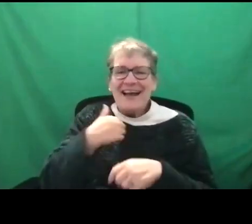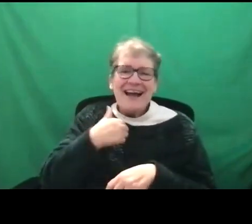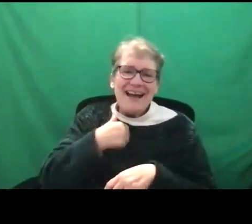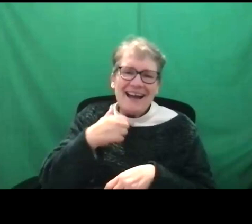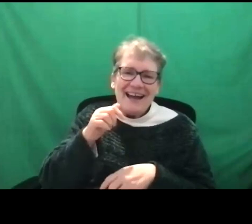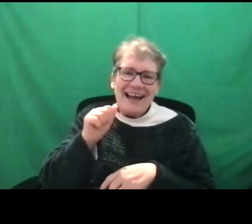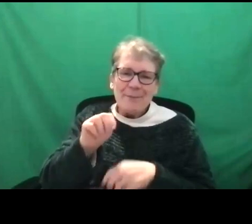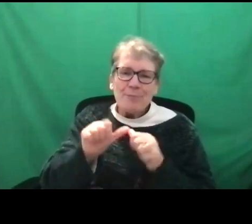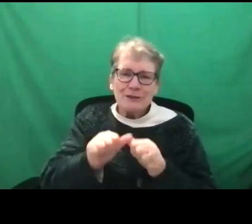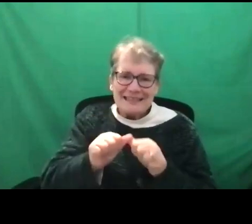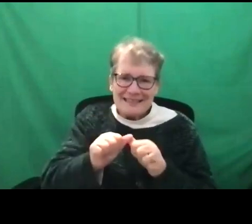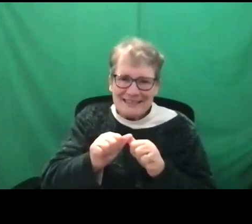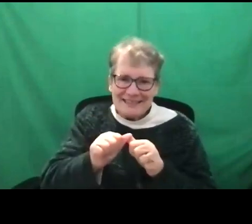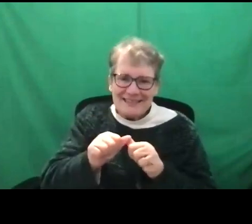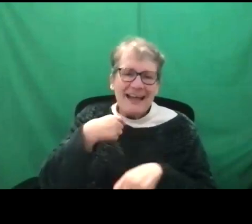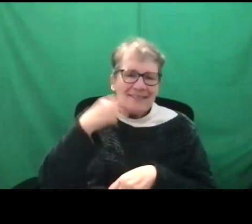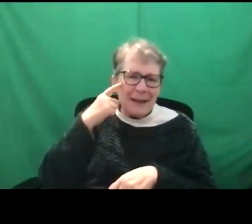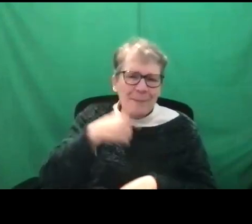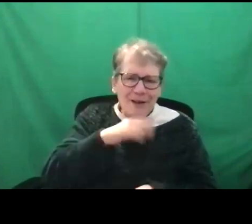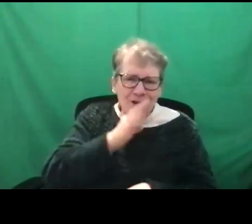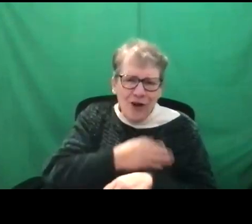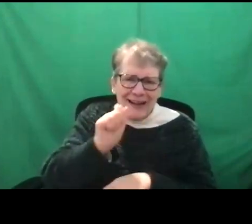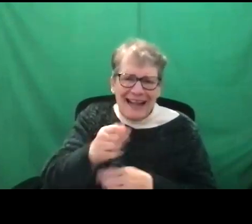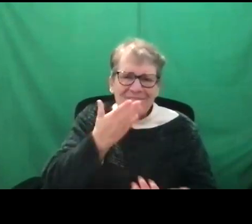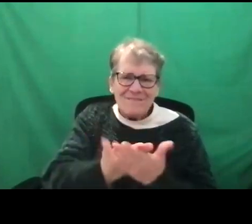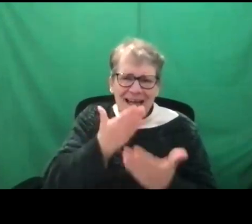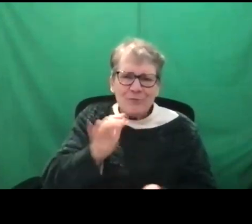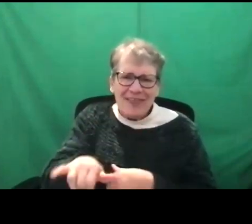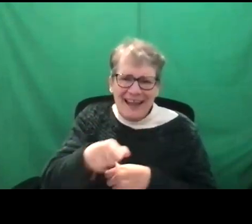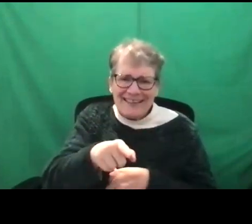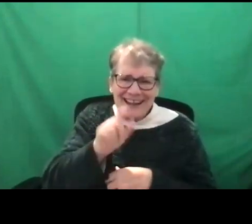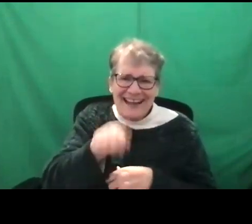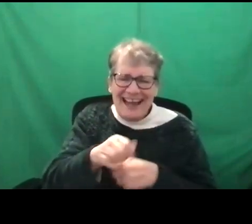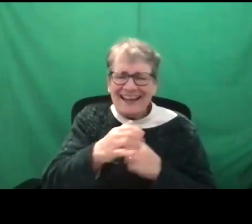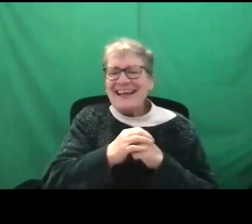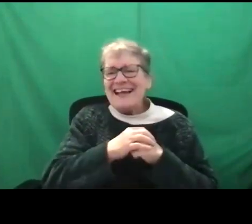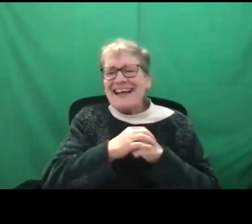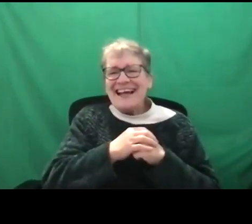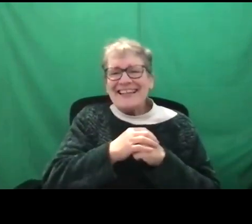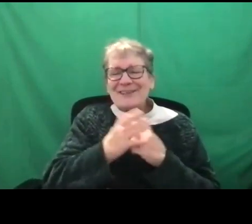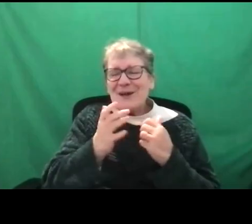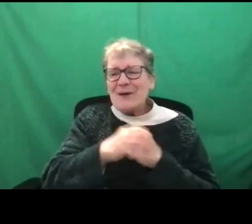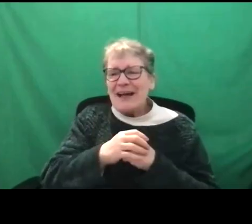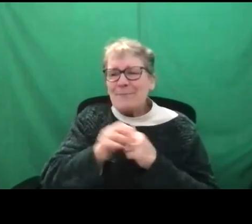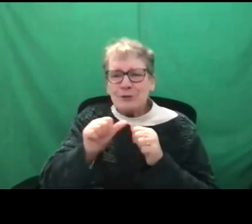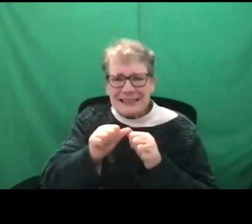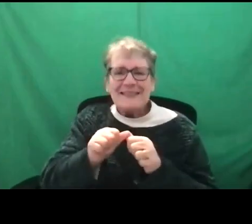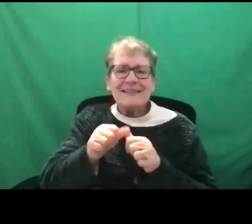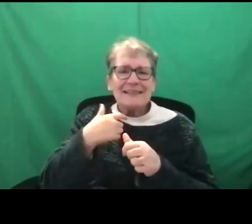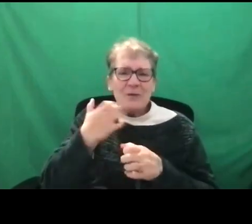or a PhD, at university. So again, I'm persistent. And my-- my daughter can corroborate that.